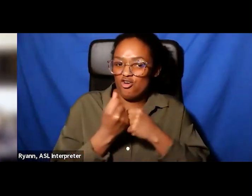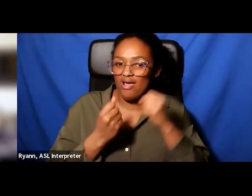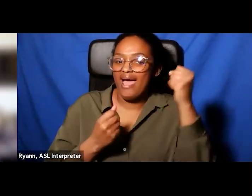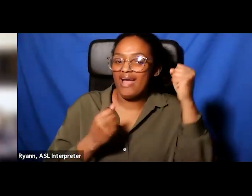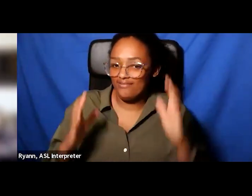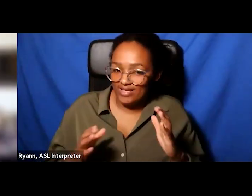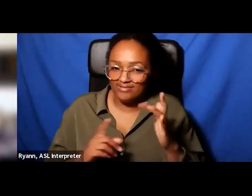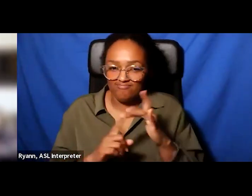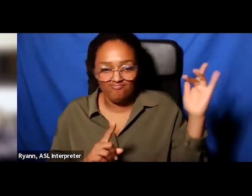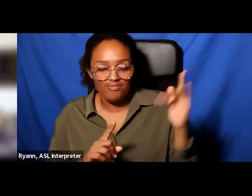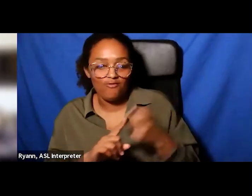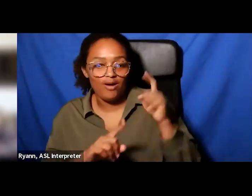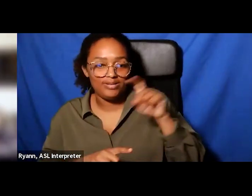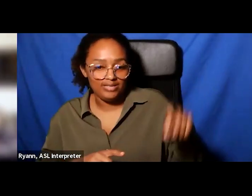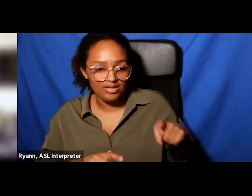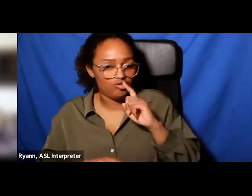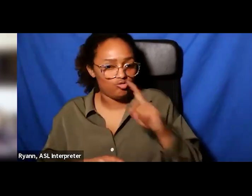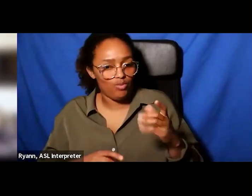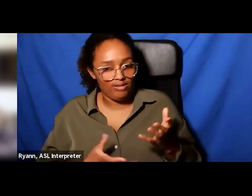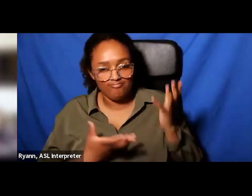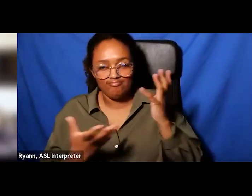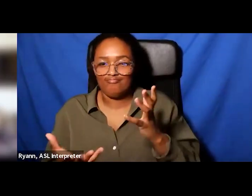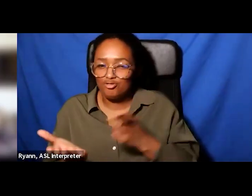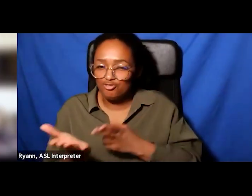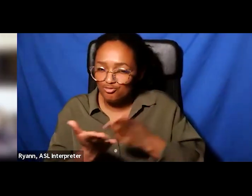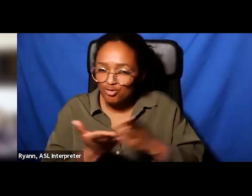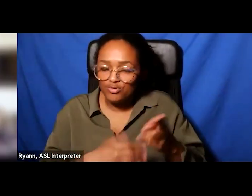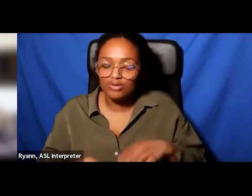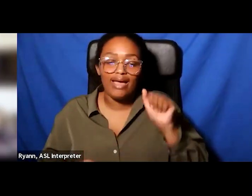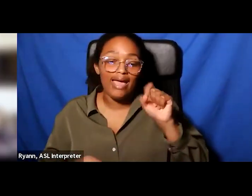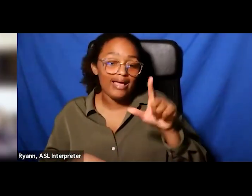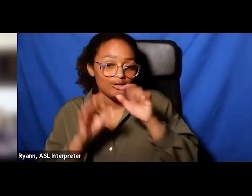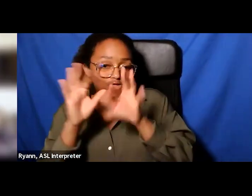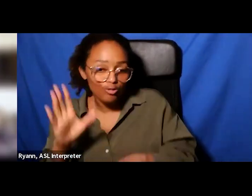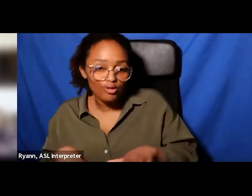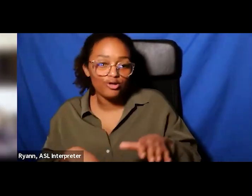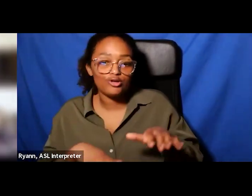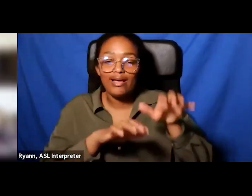Our ASL interpreters, thank you so much, our captioners, all of our participants;